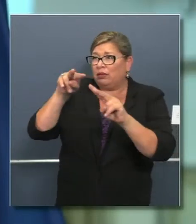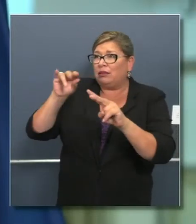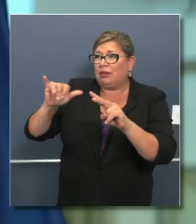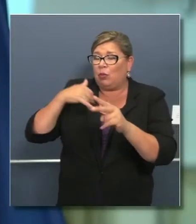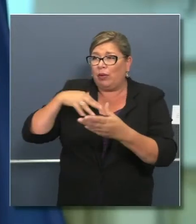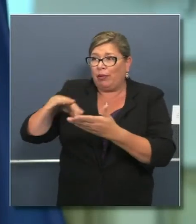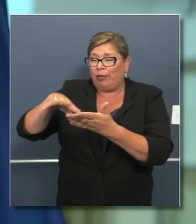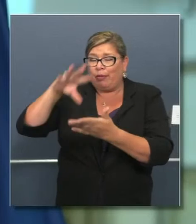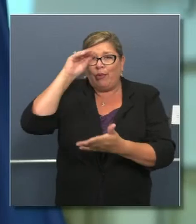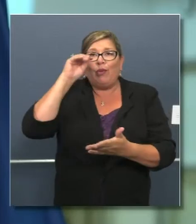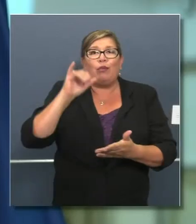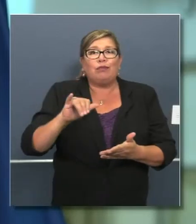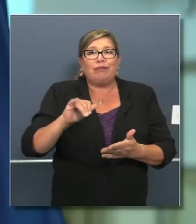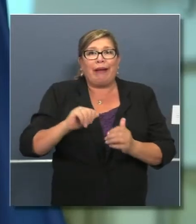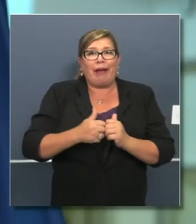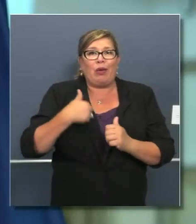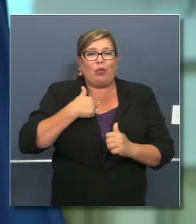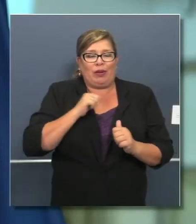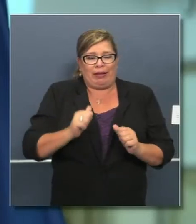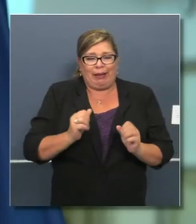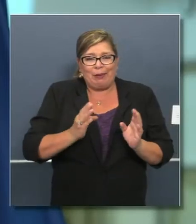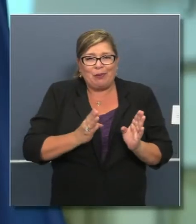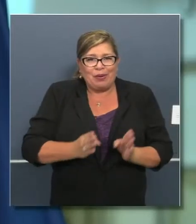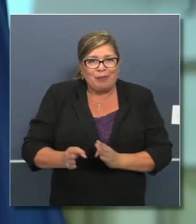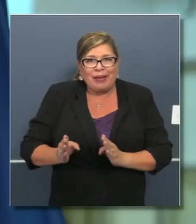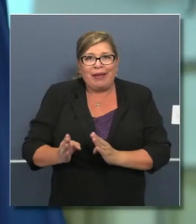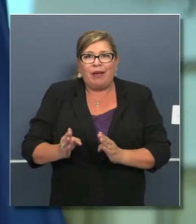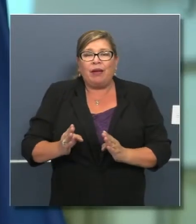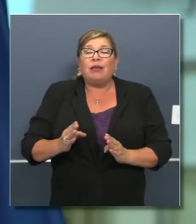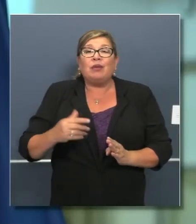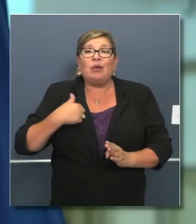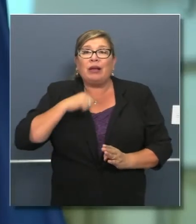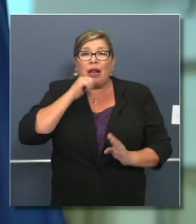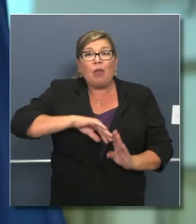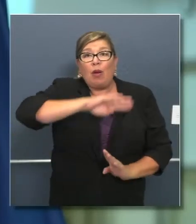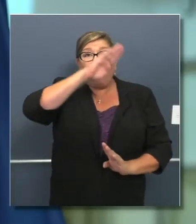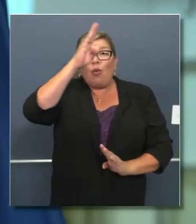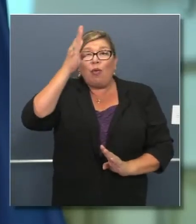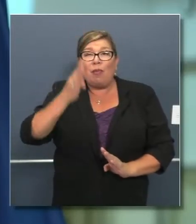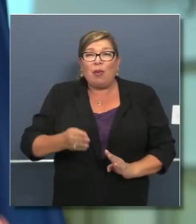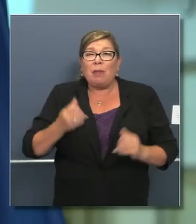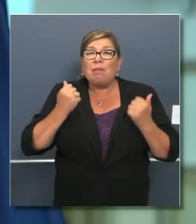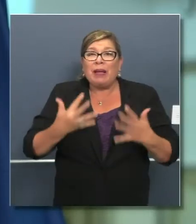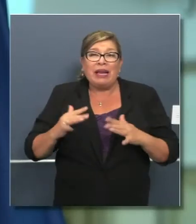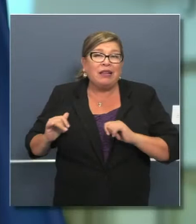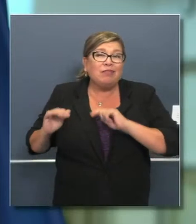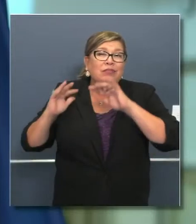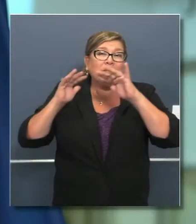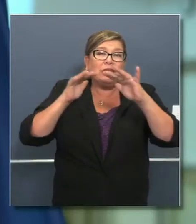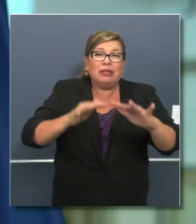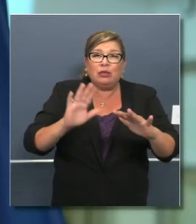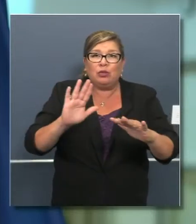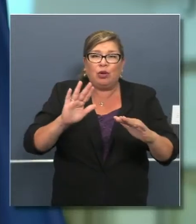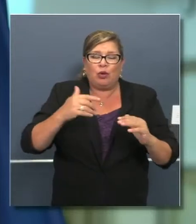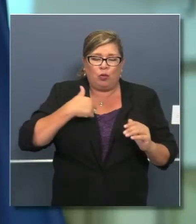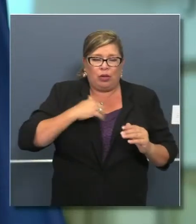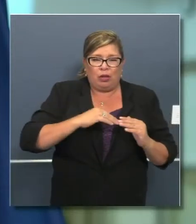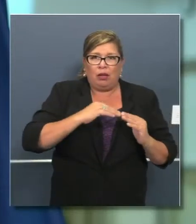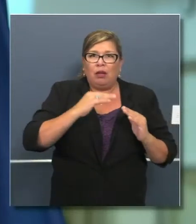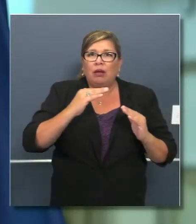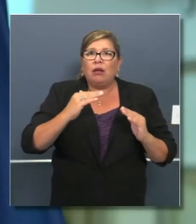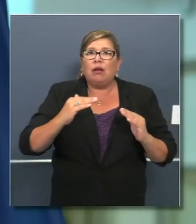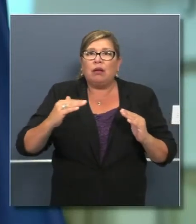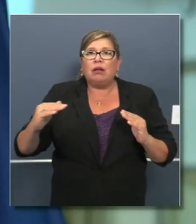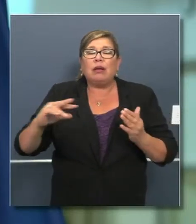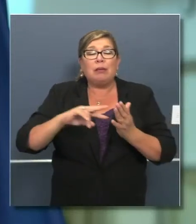prepare because we extended that curve and we mitigated the acuity of that spike to prepare